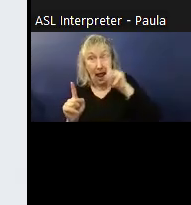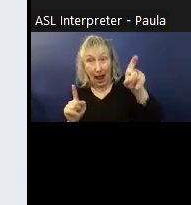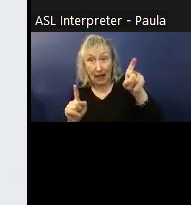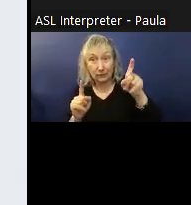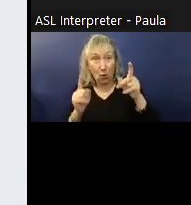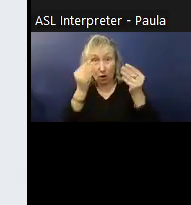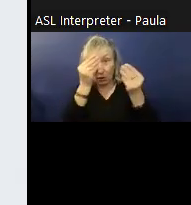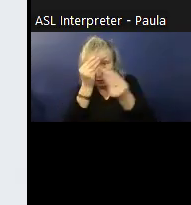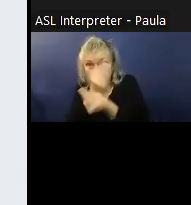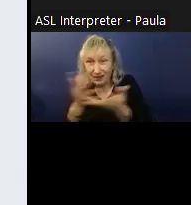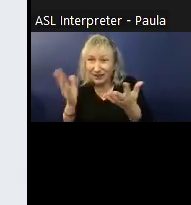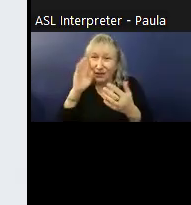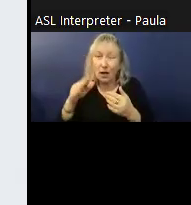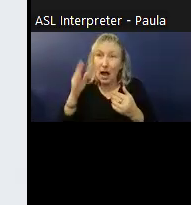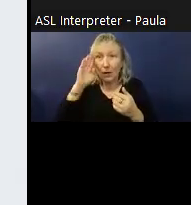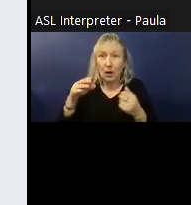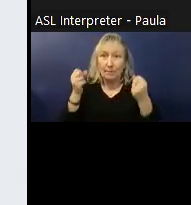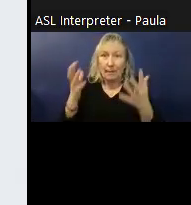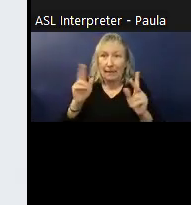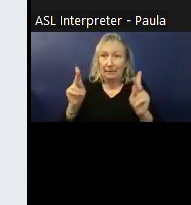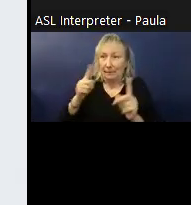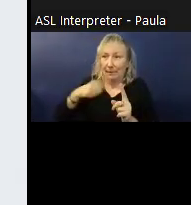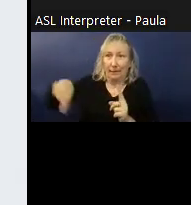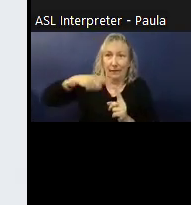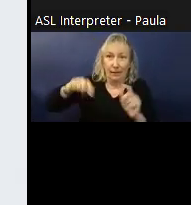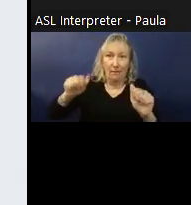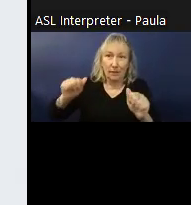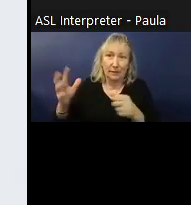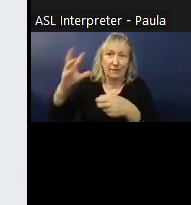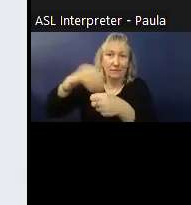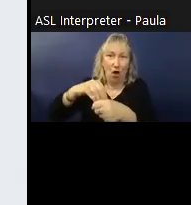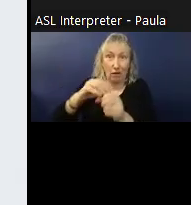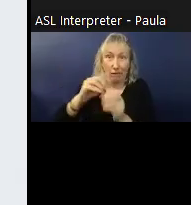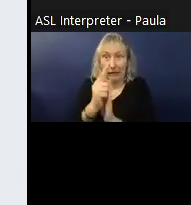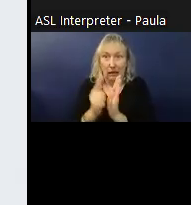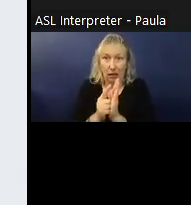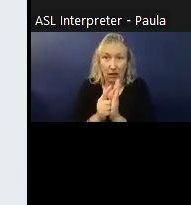of people do who do have legal decision makers that are not able to ask